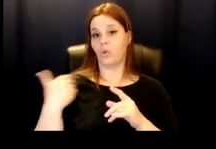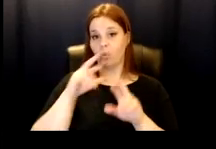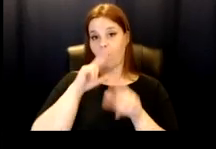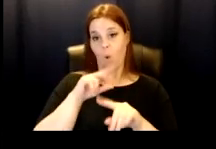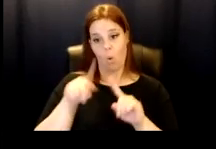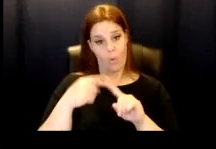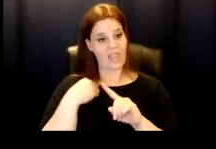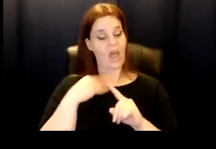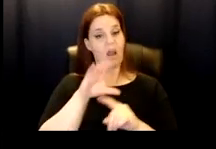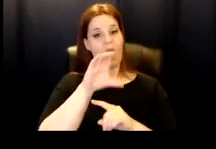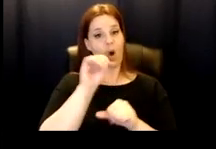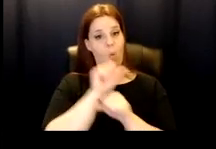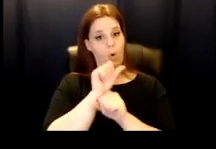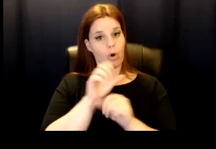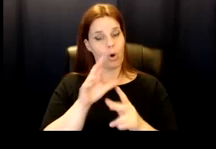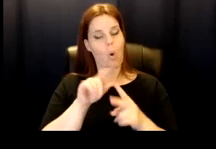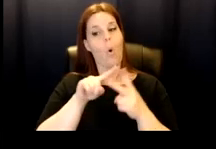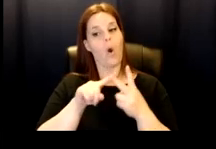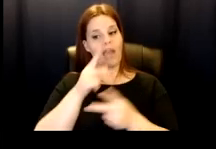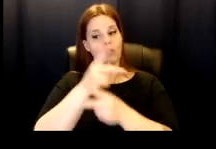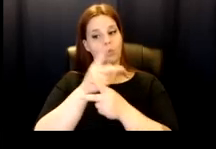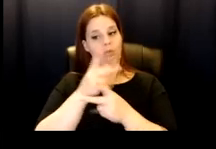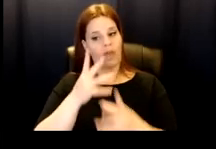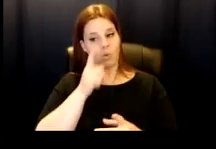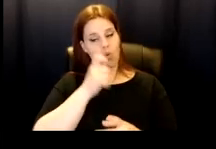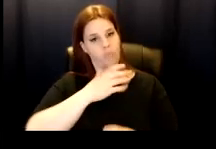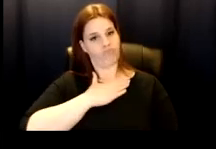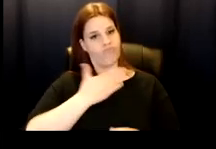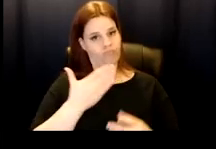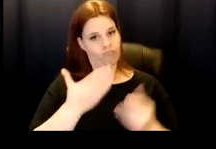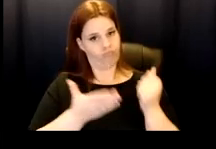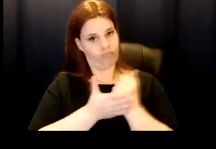or supervisor who stepped in and helped out whether it was a formal accommodation under